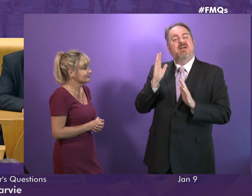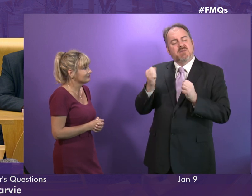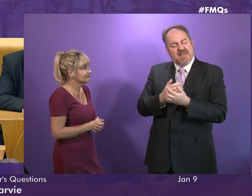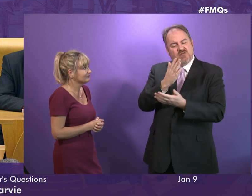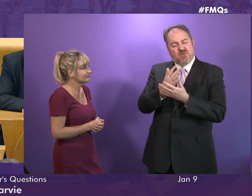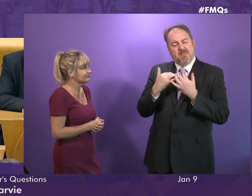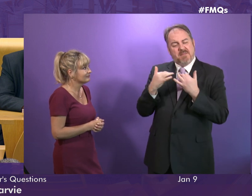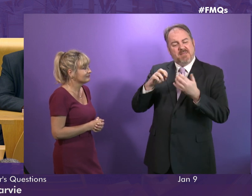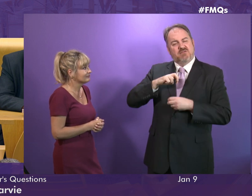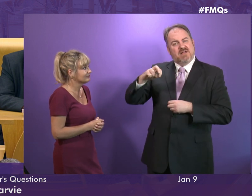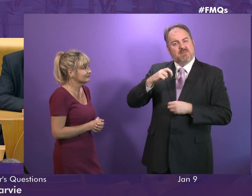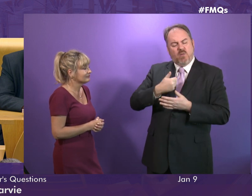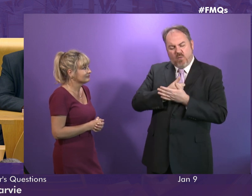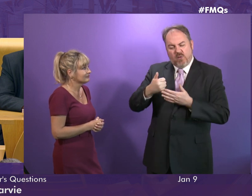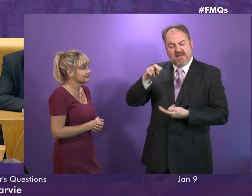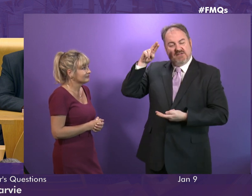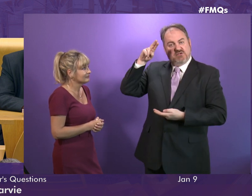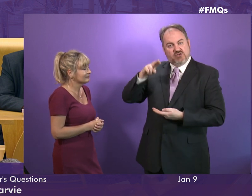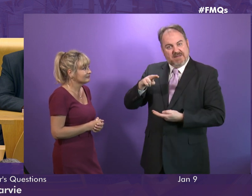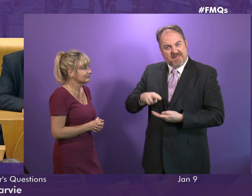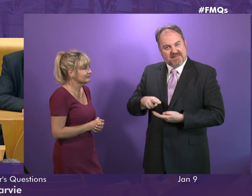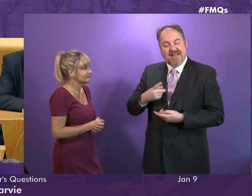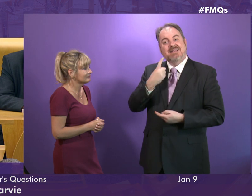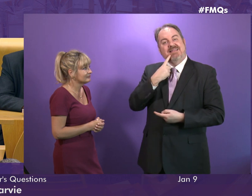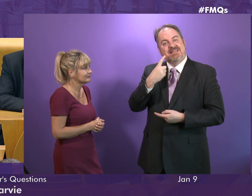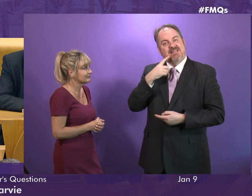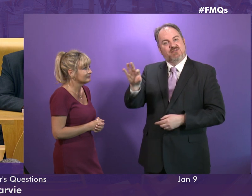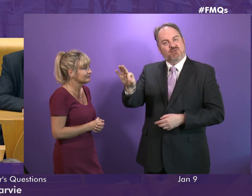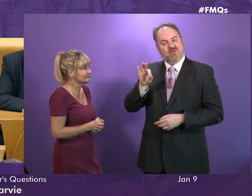is always the cheapest and most convenient option for people.